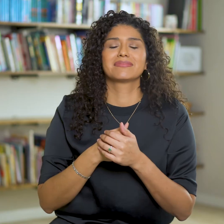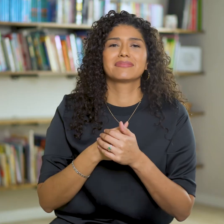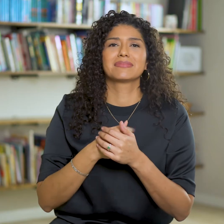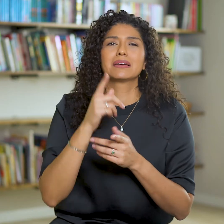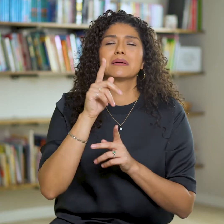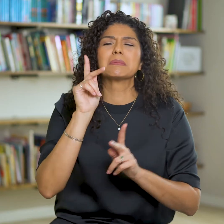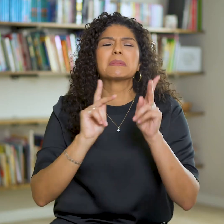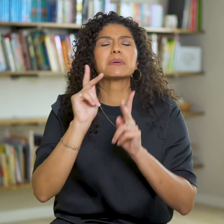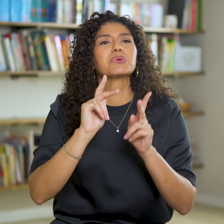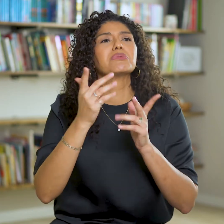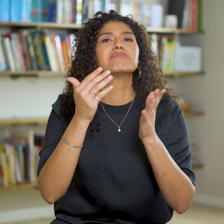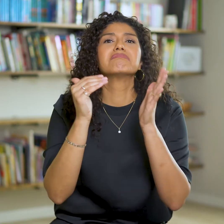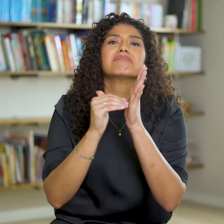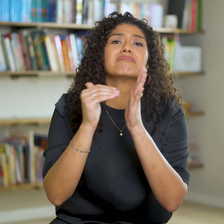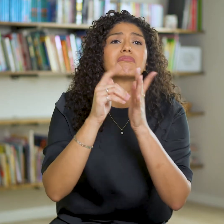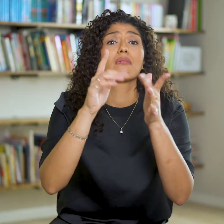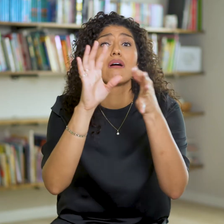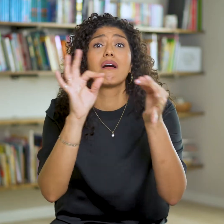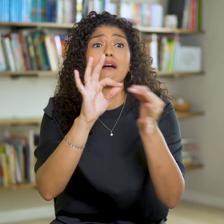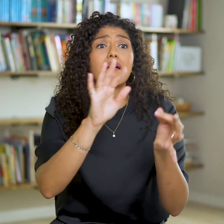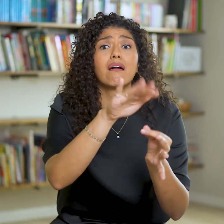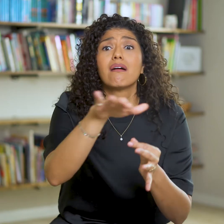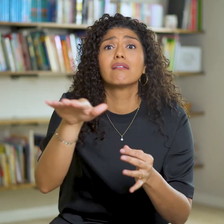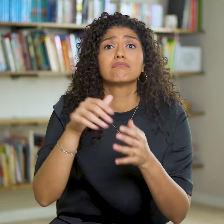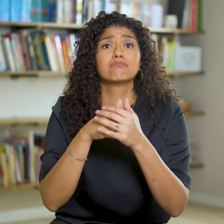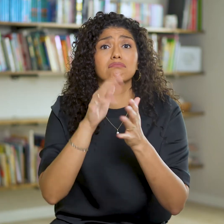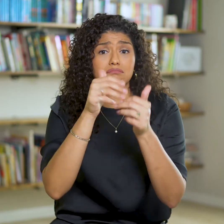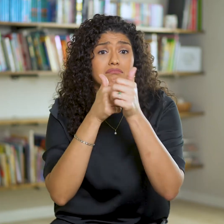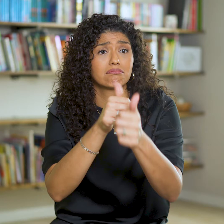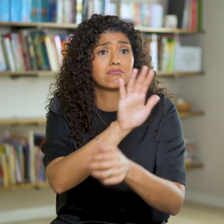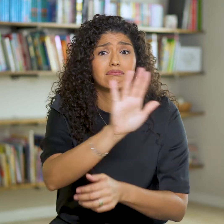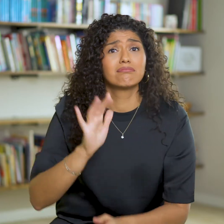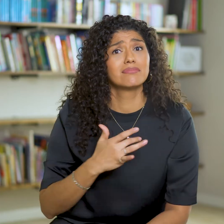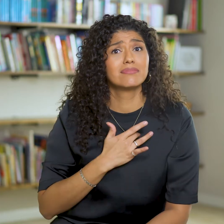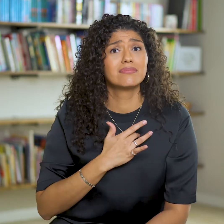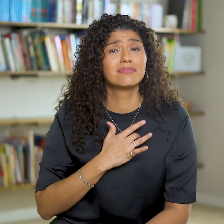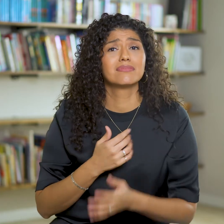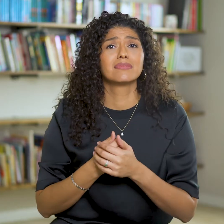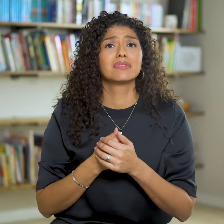People often say to follow your heart,